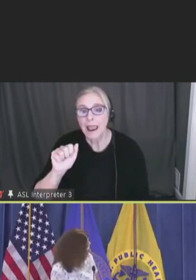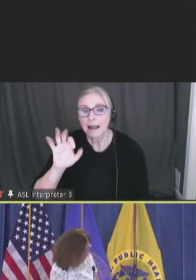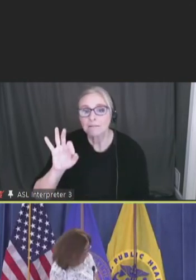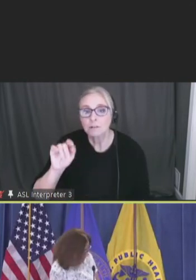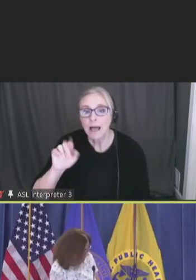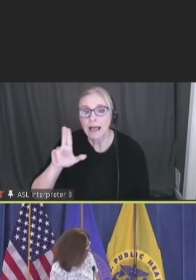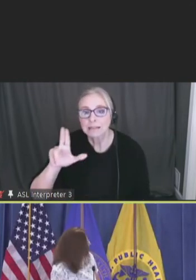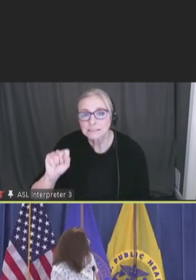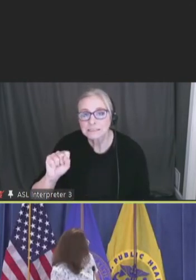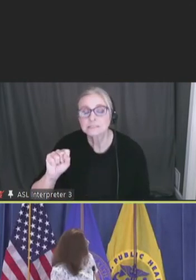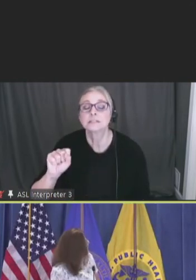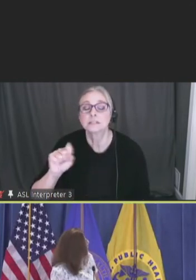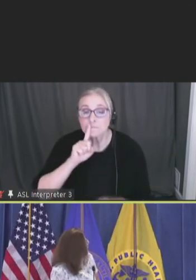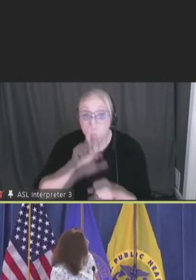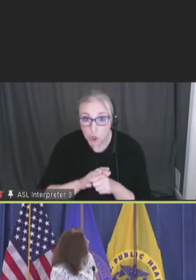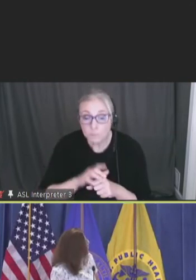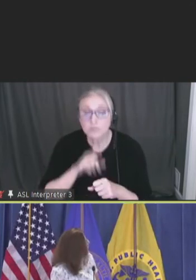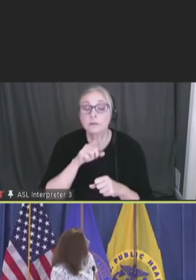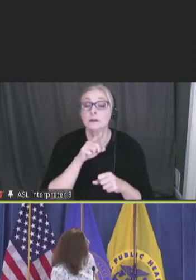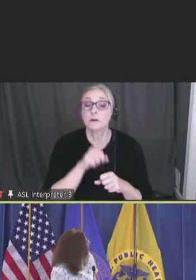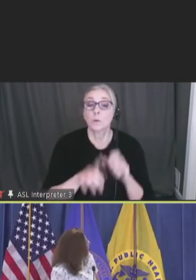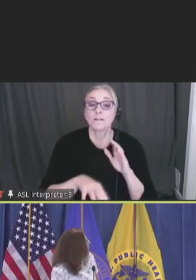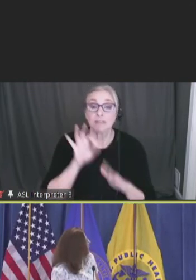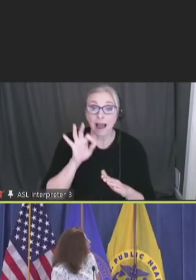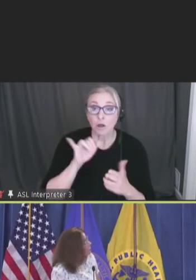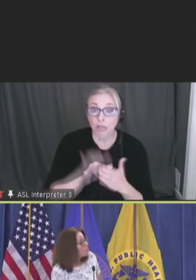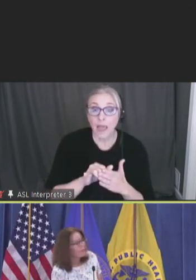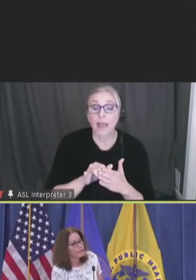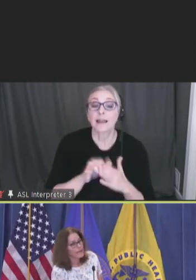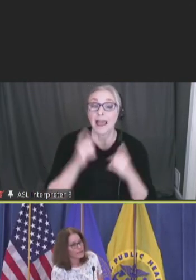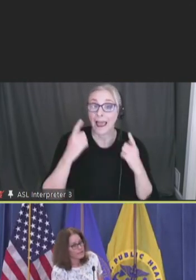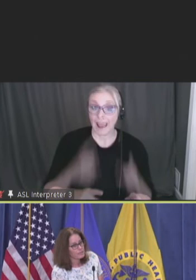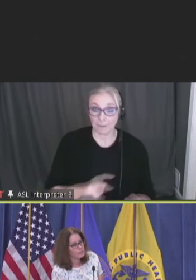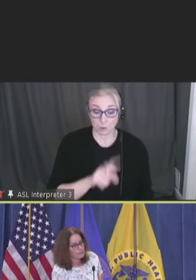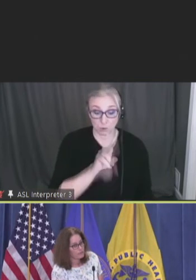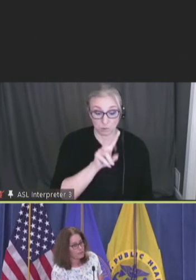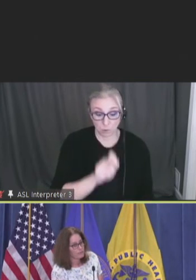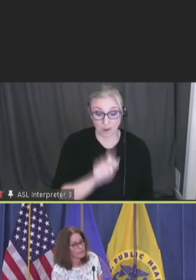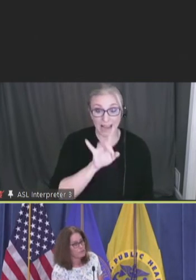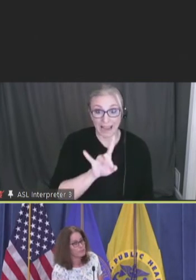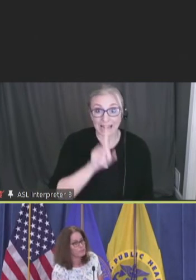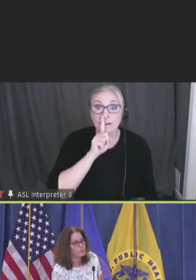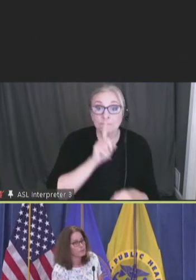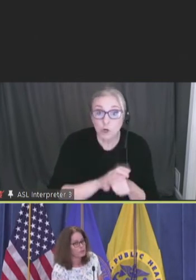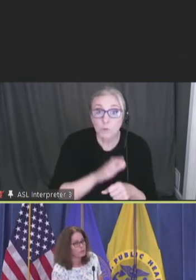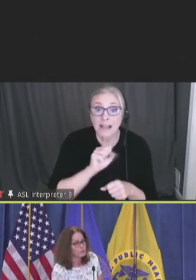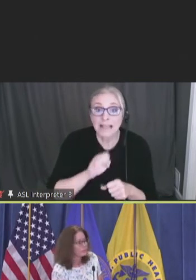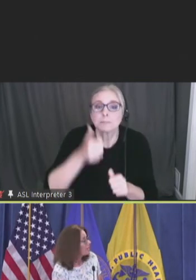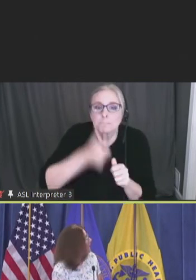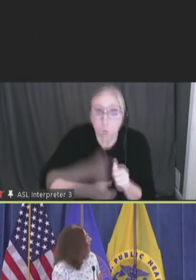And what we found was a rate of 2.8 confirmed cases per million doses.